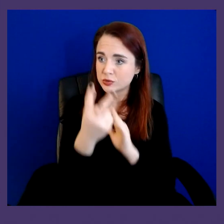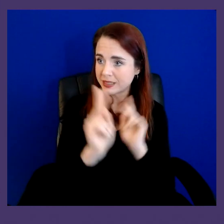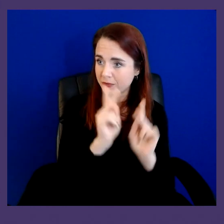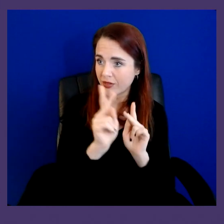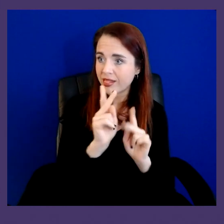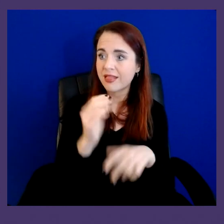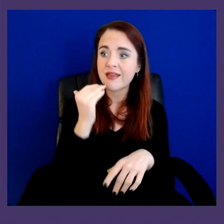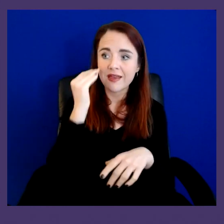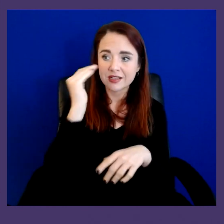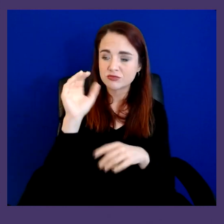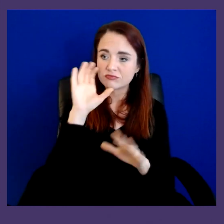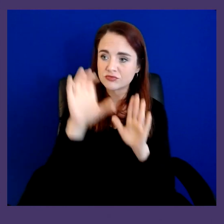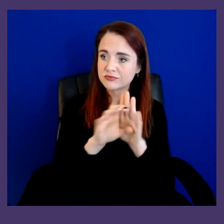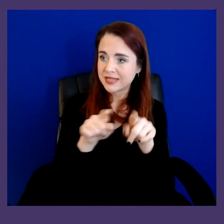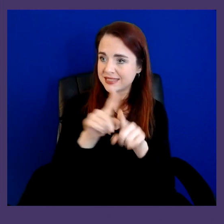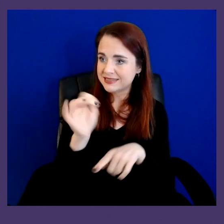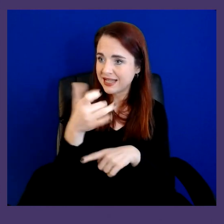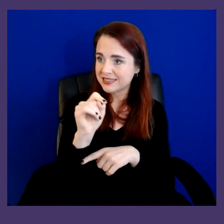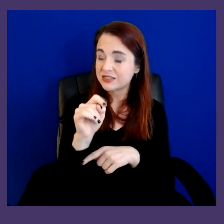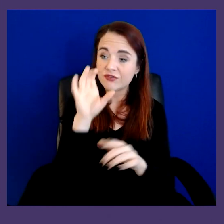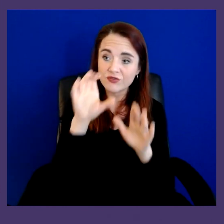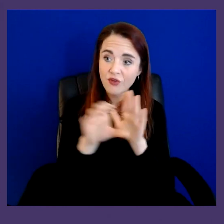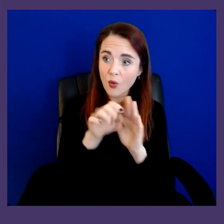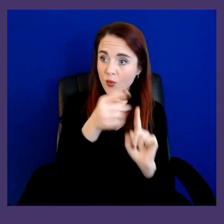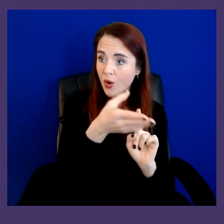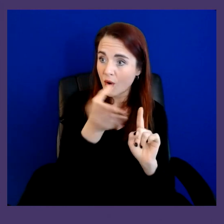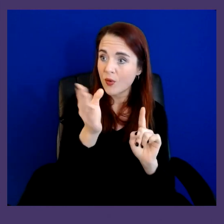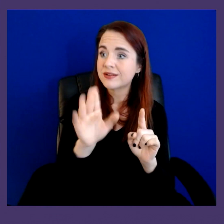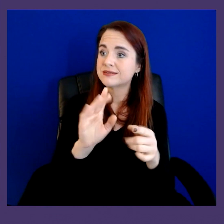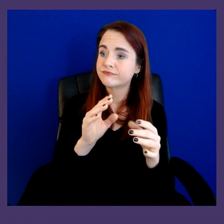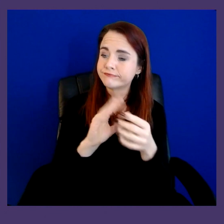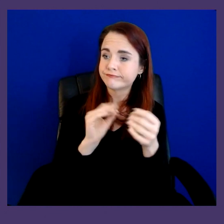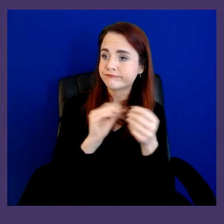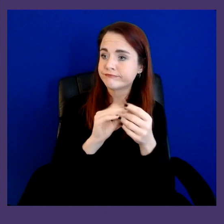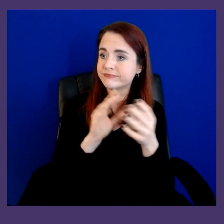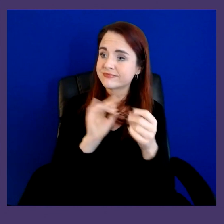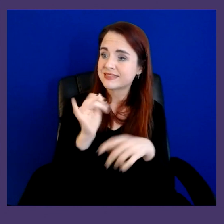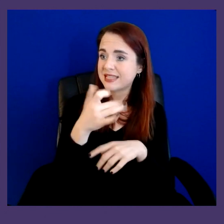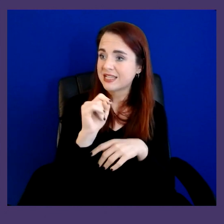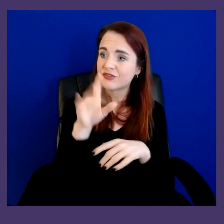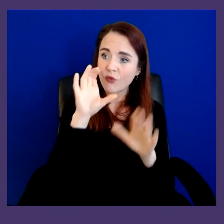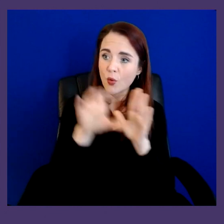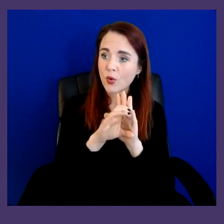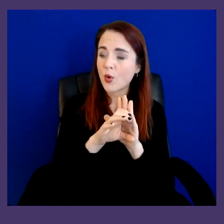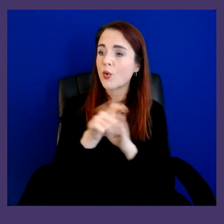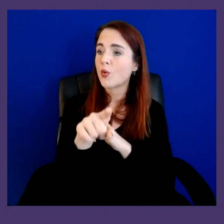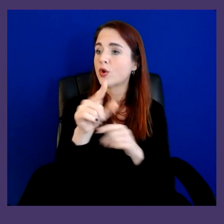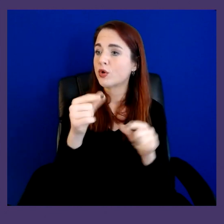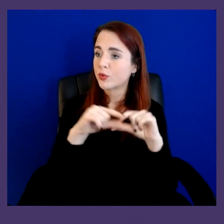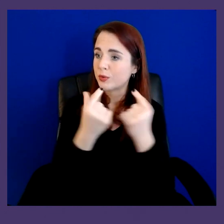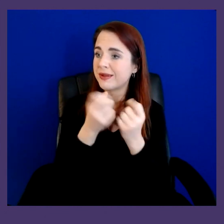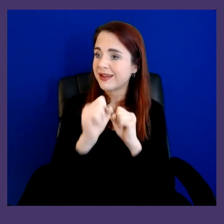Photo viewer dialogue, may be an image of two people, hat shop and text tag photo group, tag photo button. Copy image, menu item,